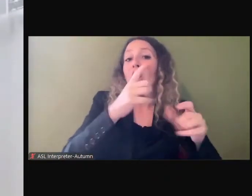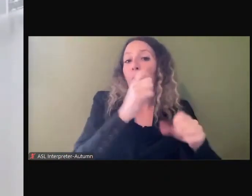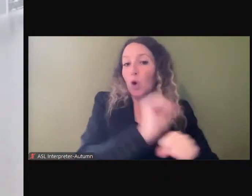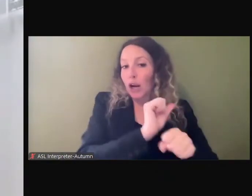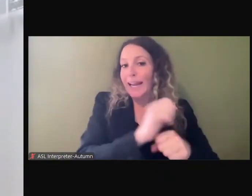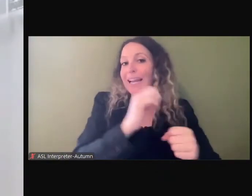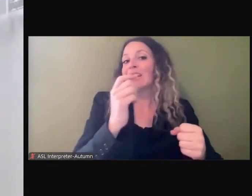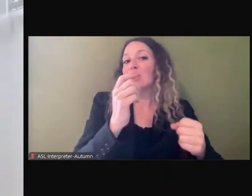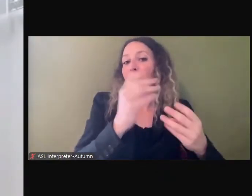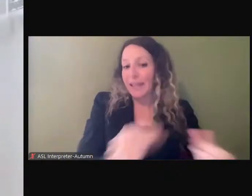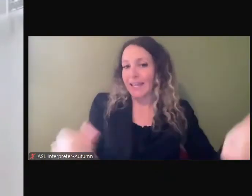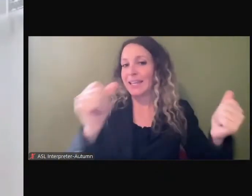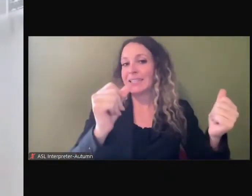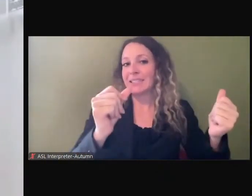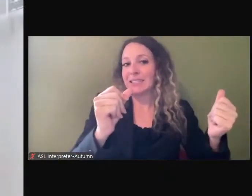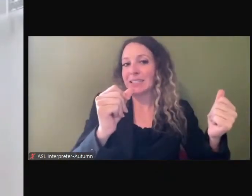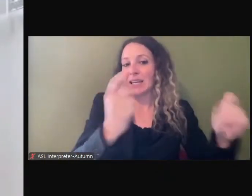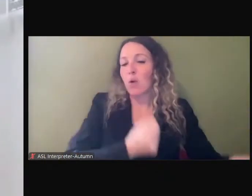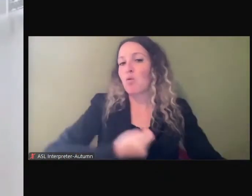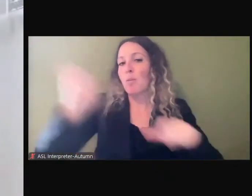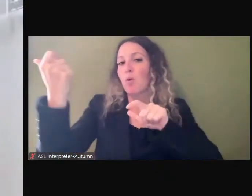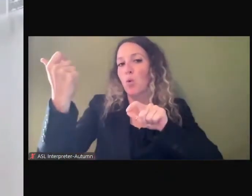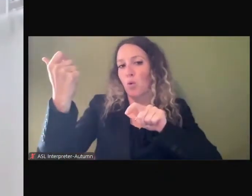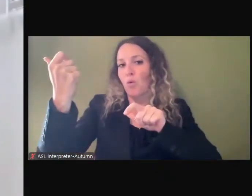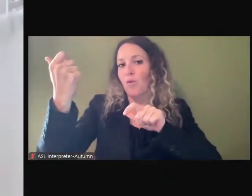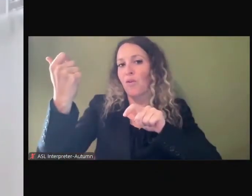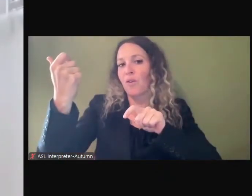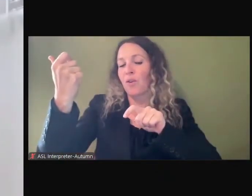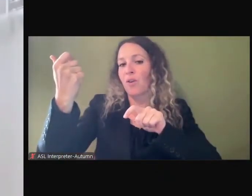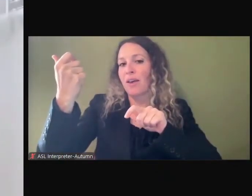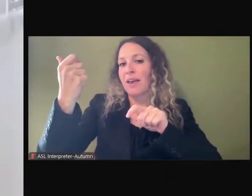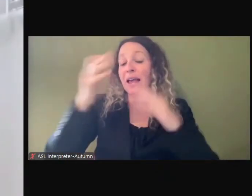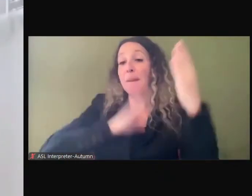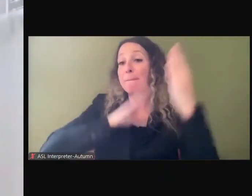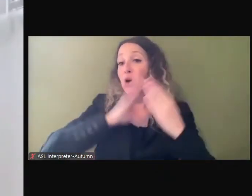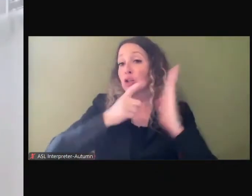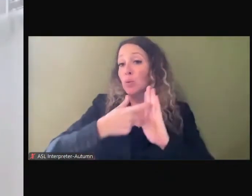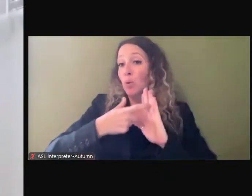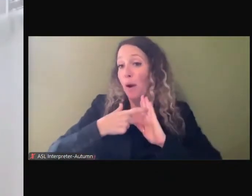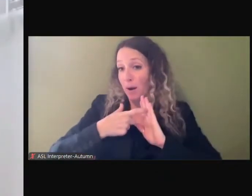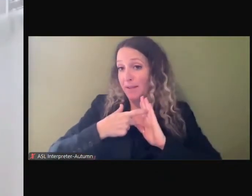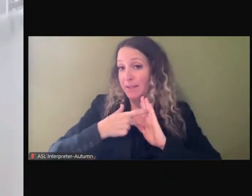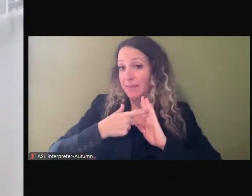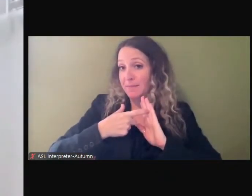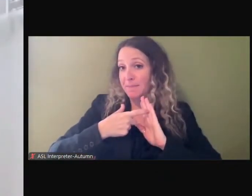remove repeal in-person requirements and continuing to support telehealth